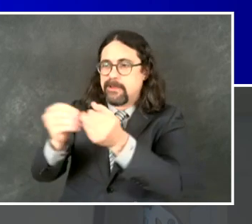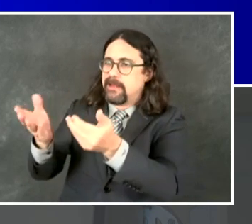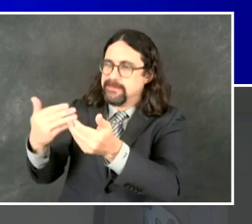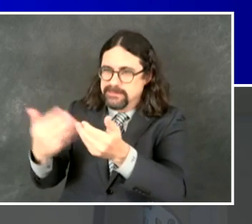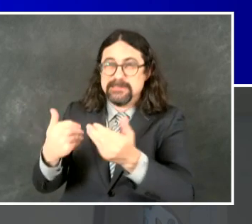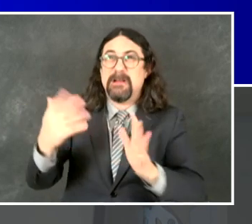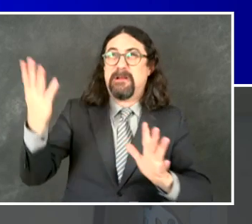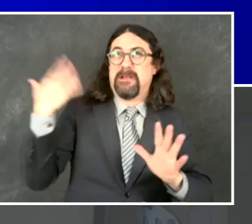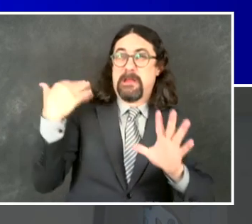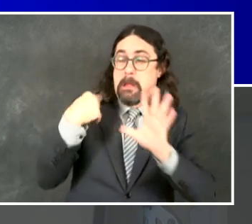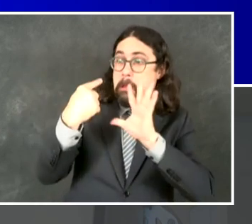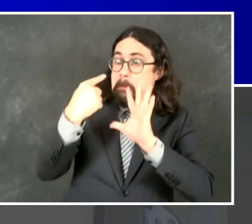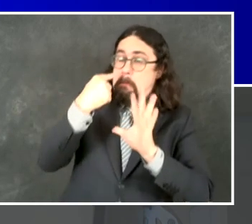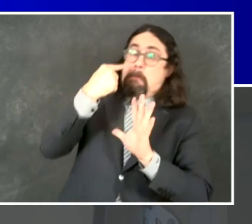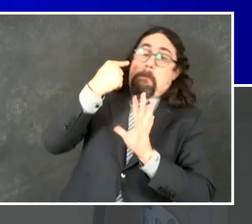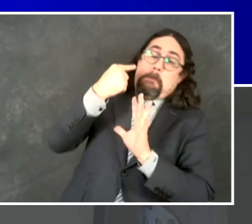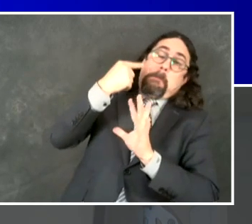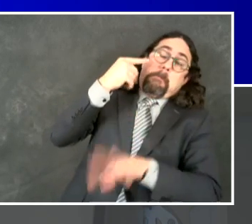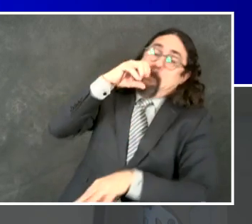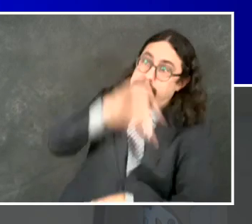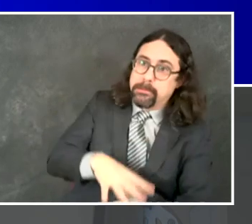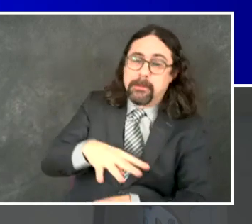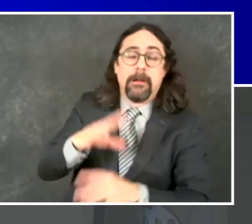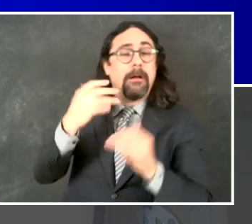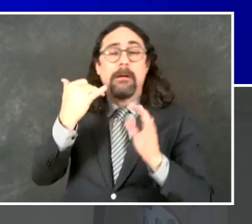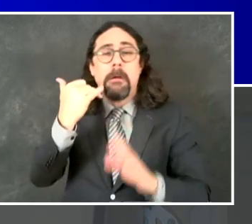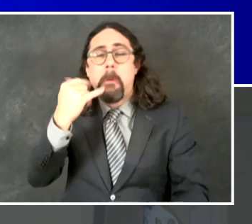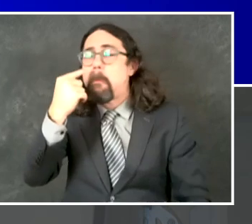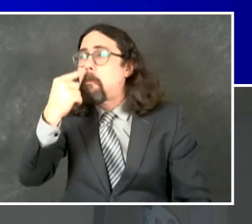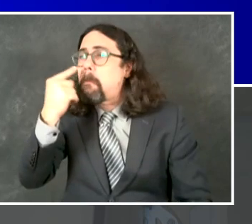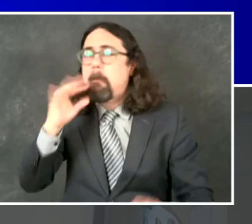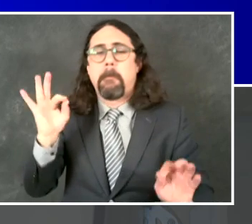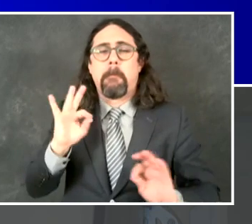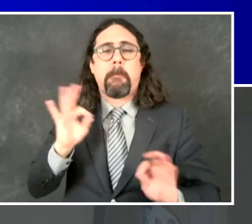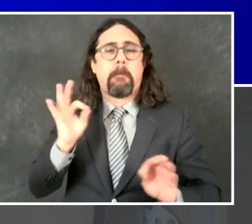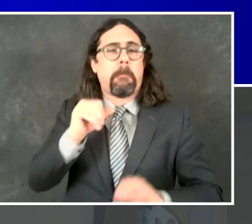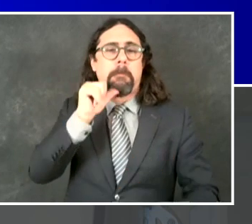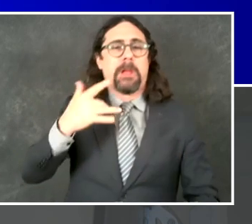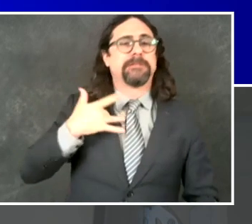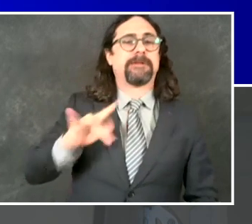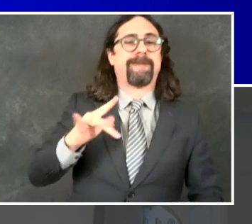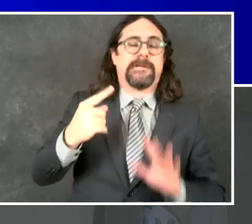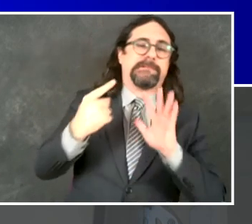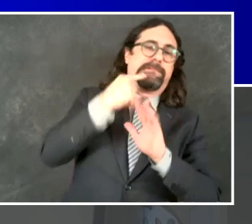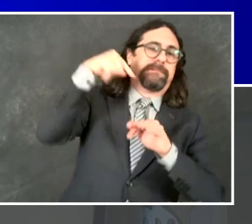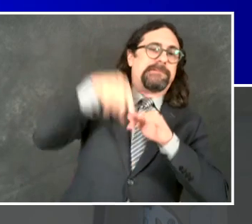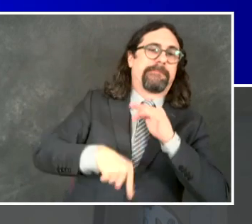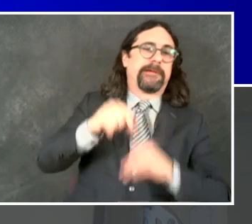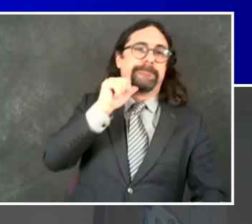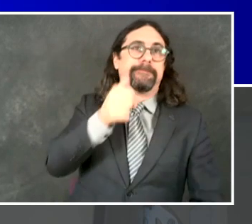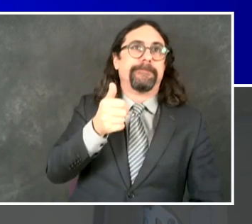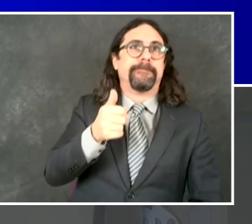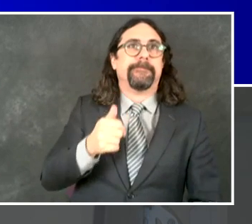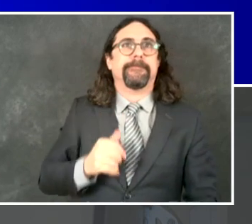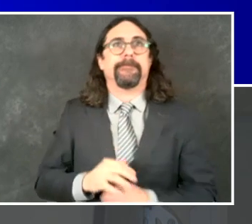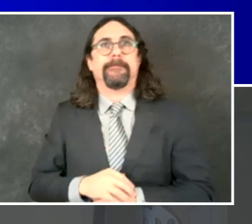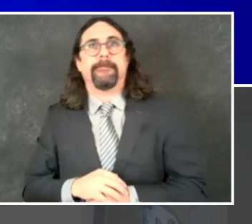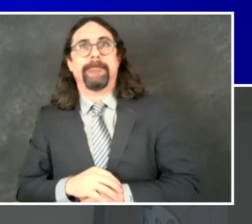THE LINE NOW FOR WEEKS AND WEEKS. SO WHEN THAT'S ONDE, JUST LIKE WE'VE ALL